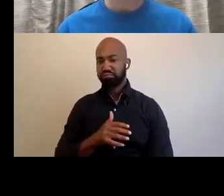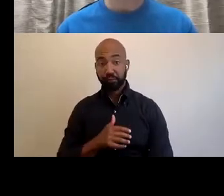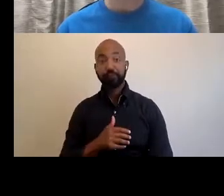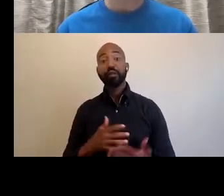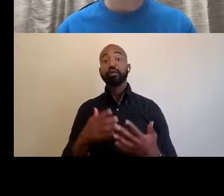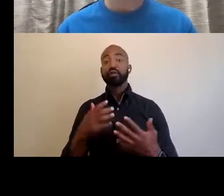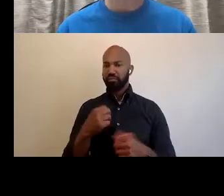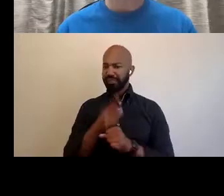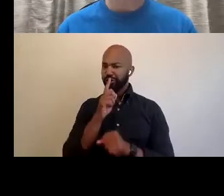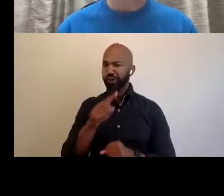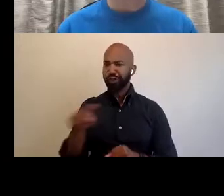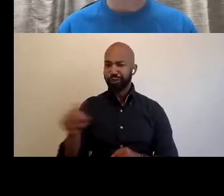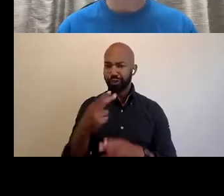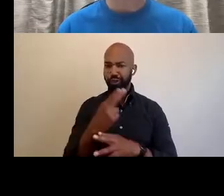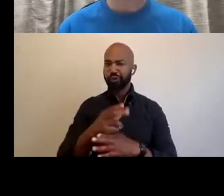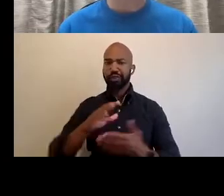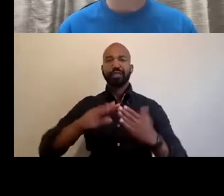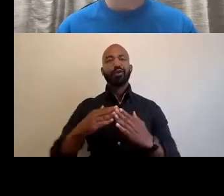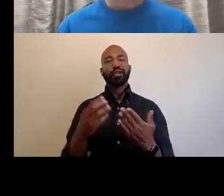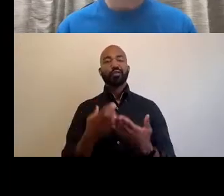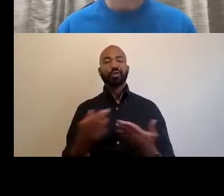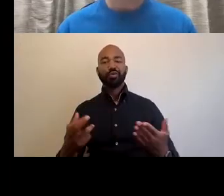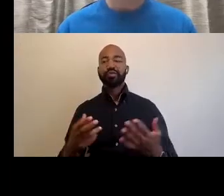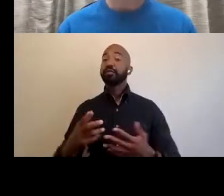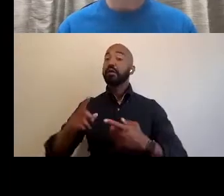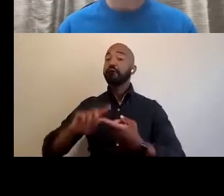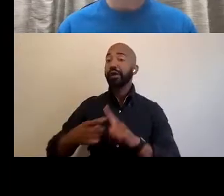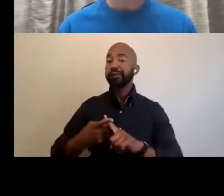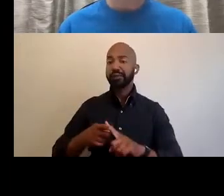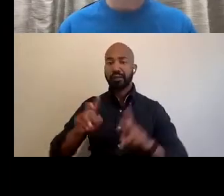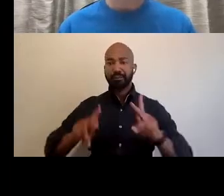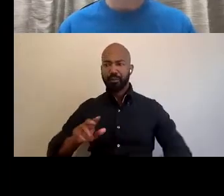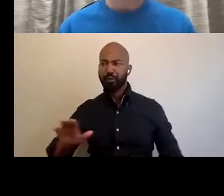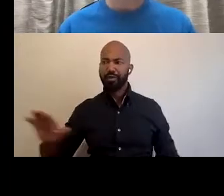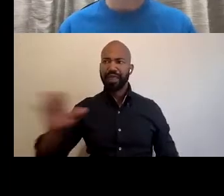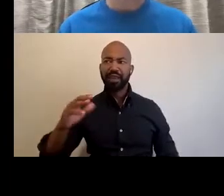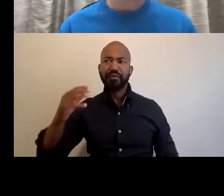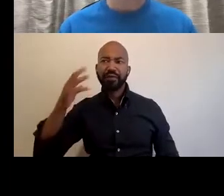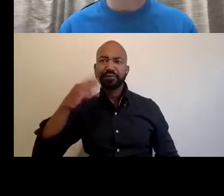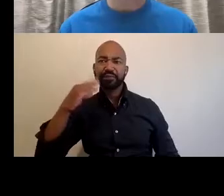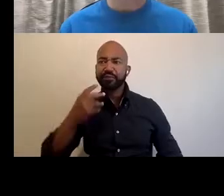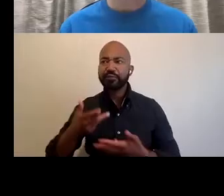to utilize their community resources. Friends, what were people's experiences? This is where community is so important